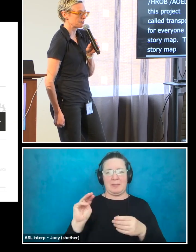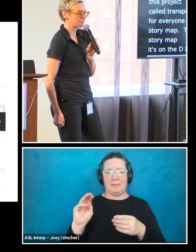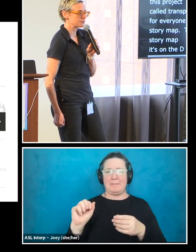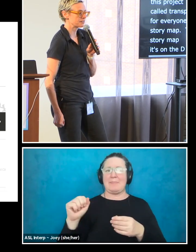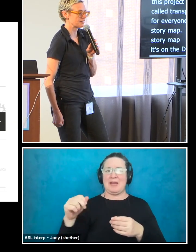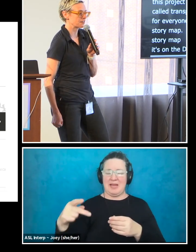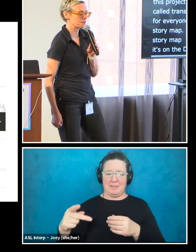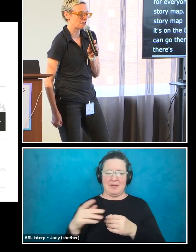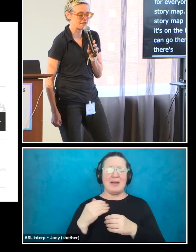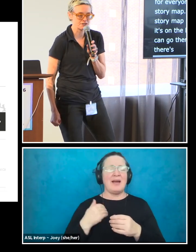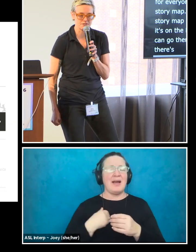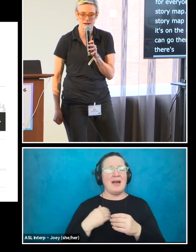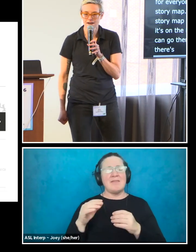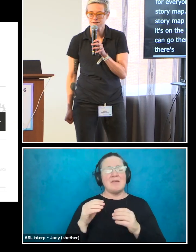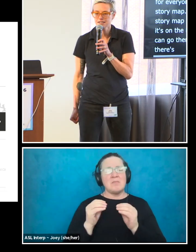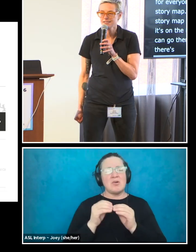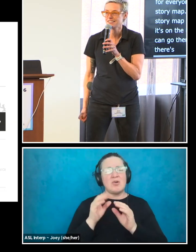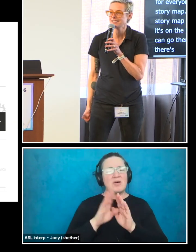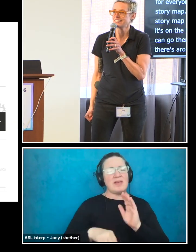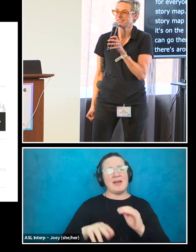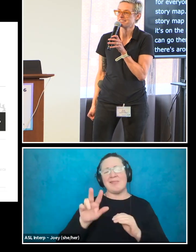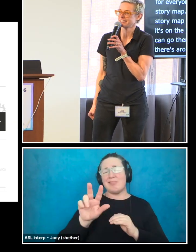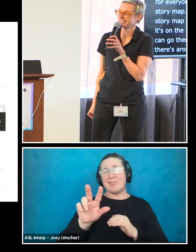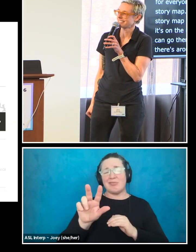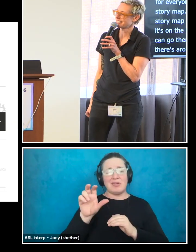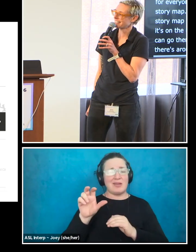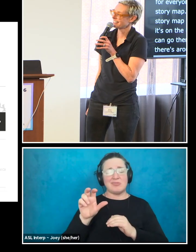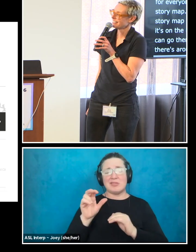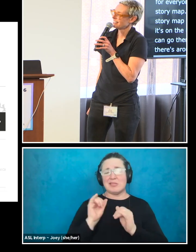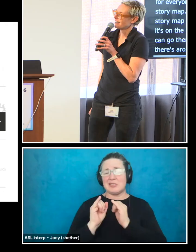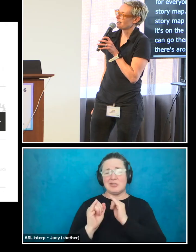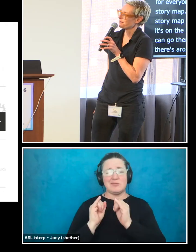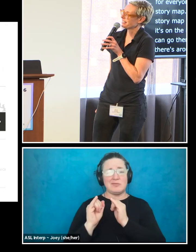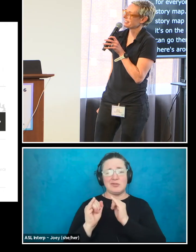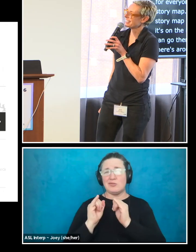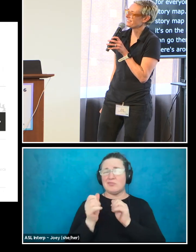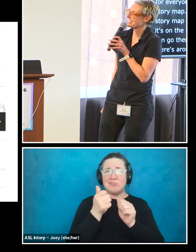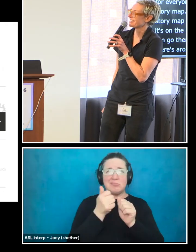interviews of non-drivers from every legislative district in the state. Um, the lead image here